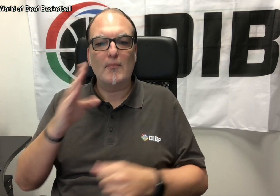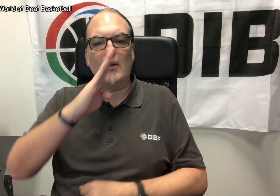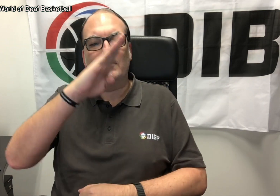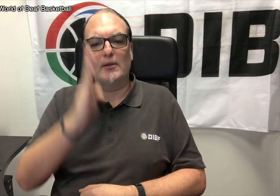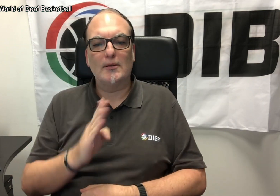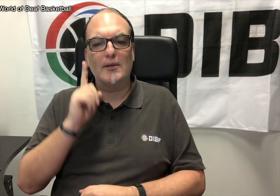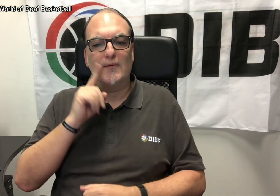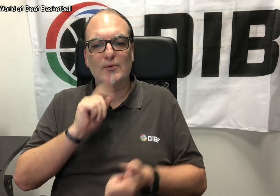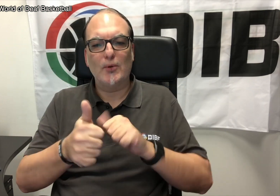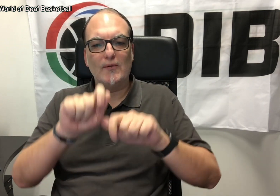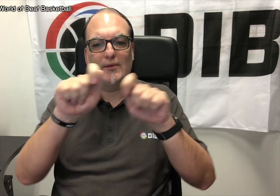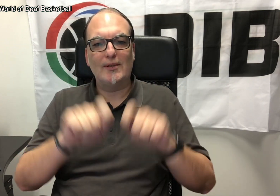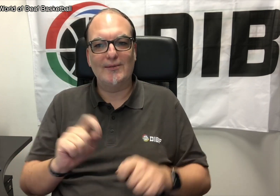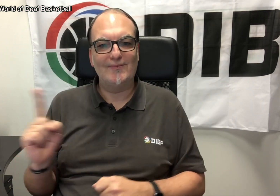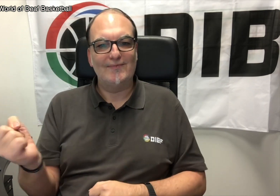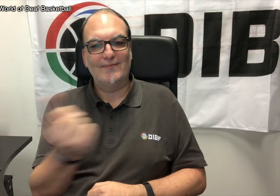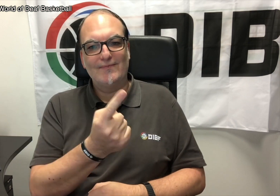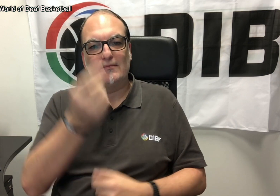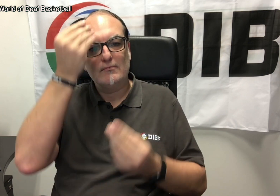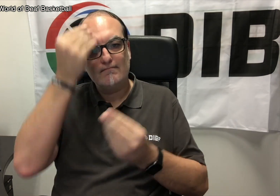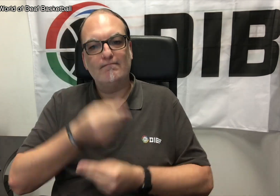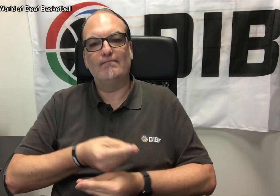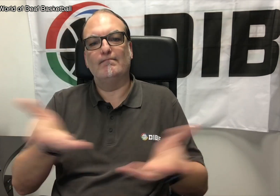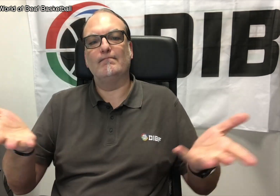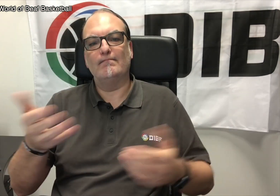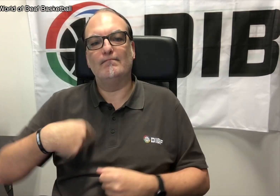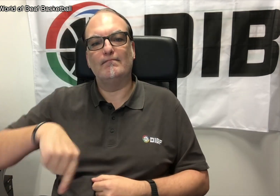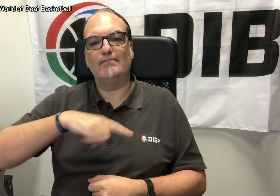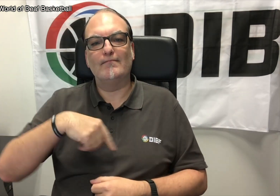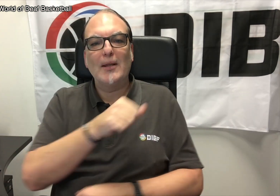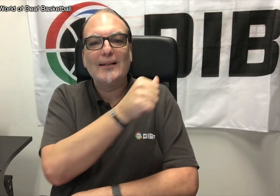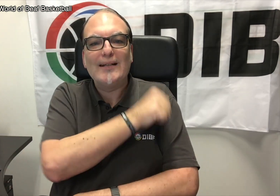when the Brazil Deaf Sports Federation representative came on stage and announced that the original plan